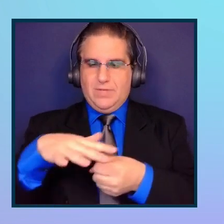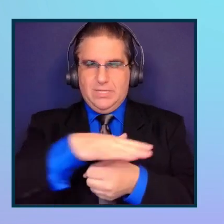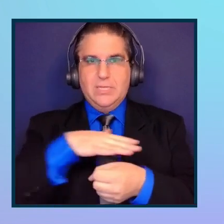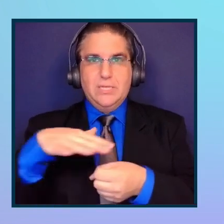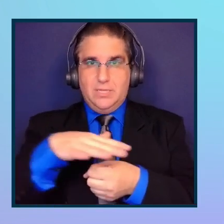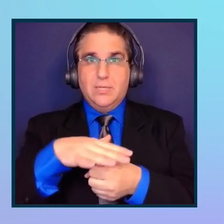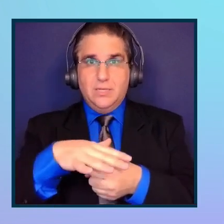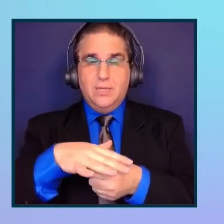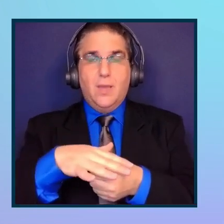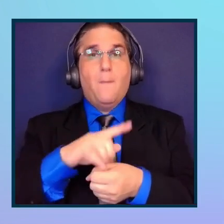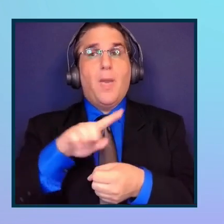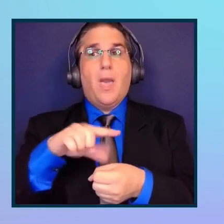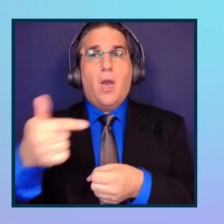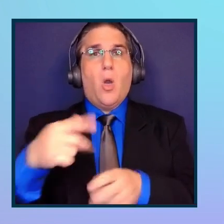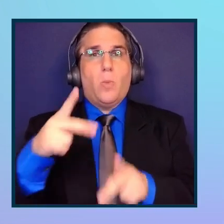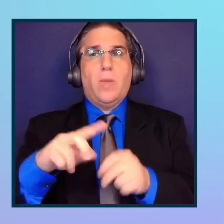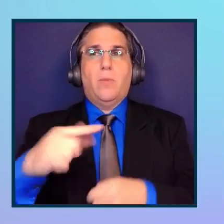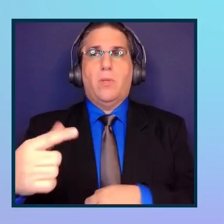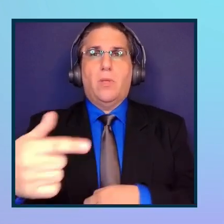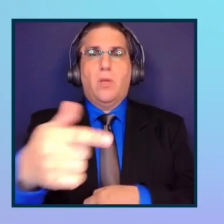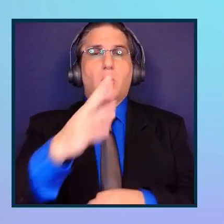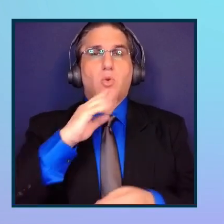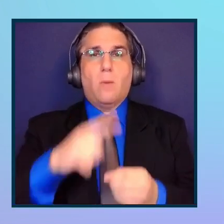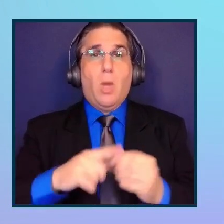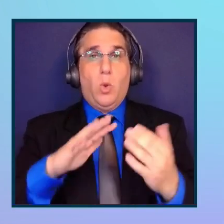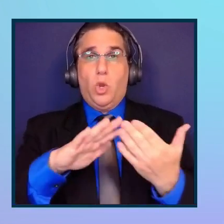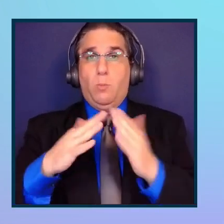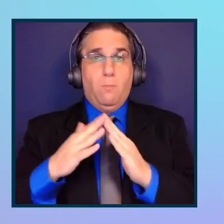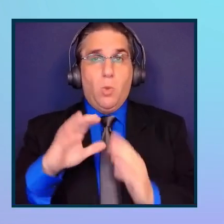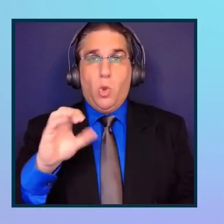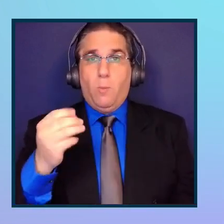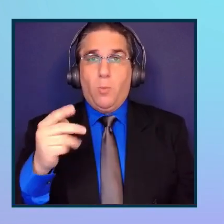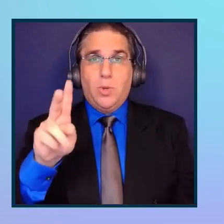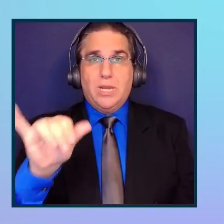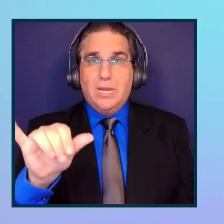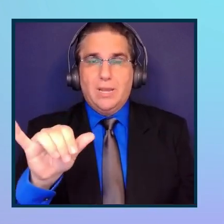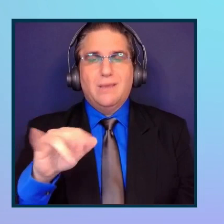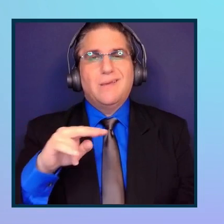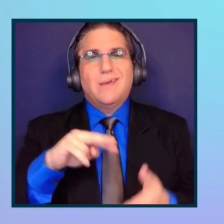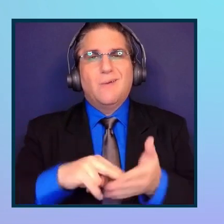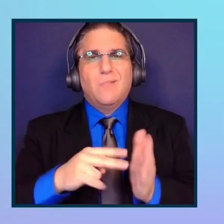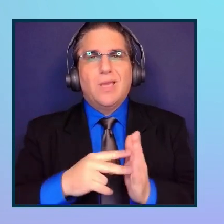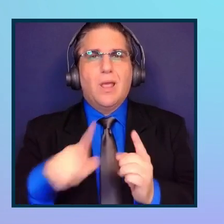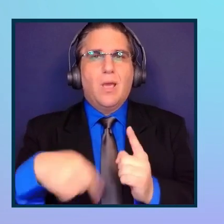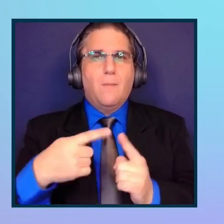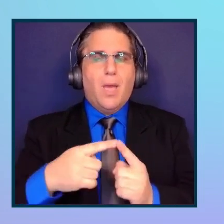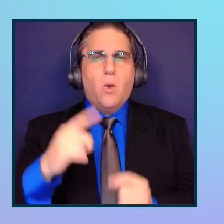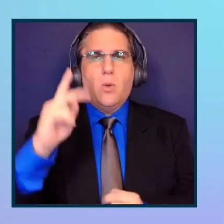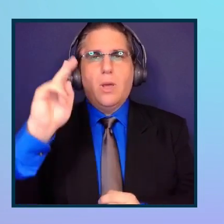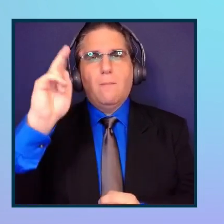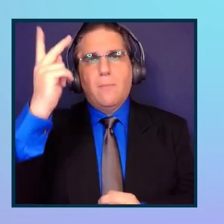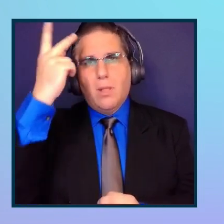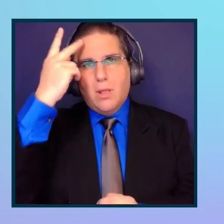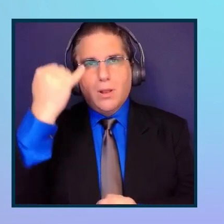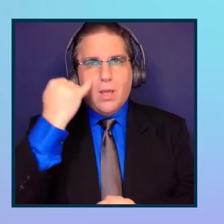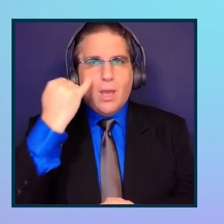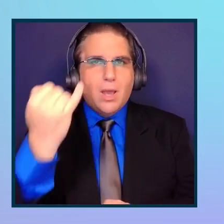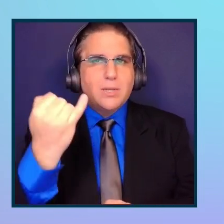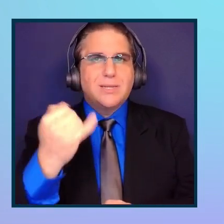and described their relationship to community, they were speaking about more politicized elements of their own lives.